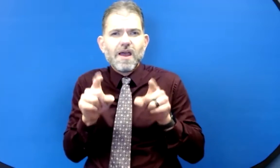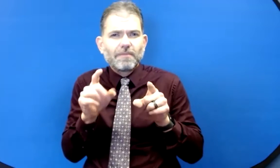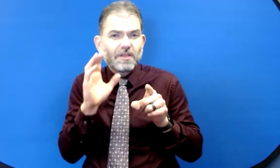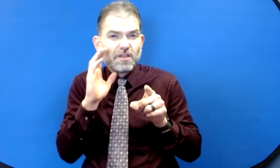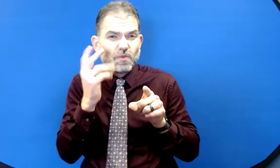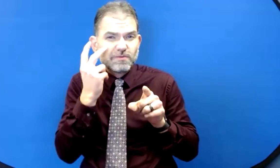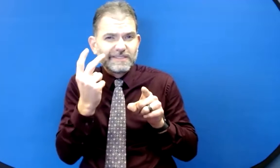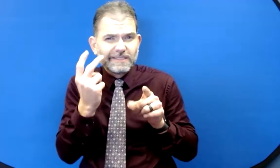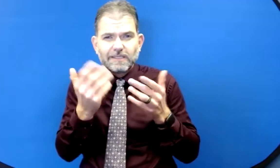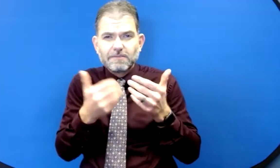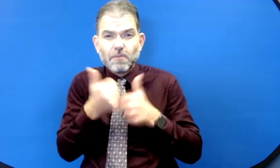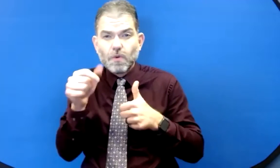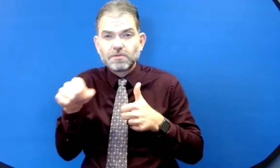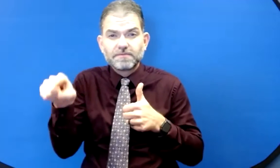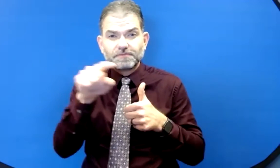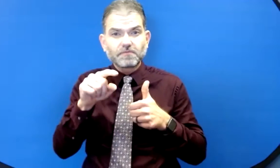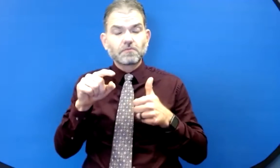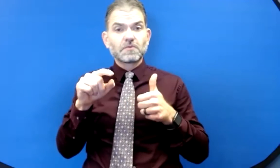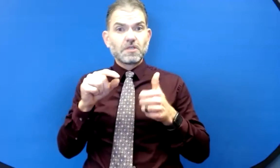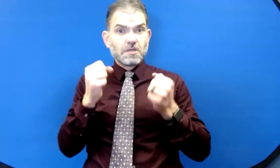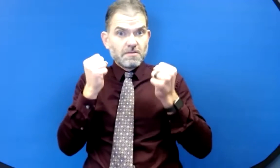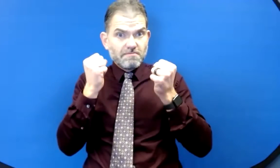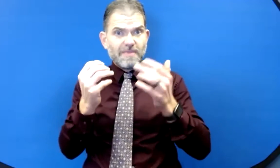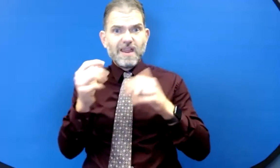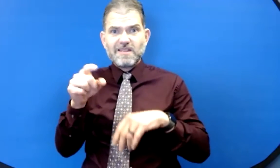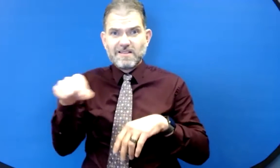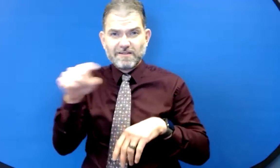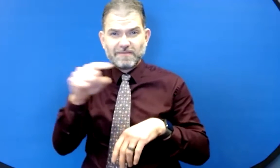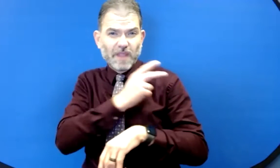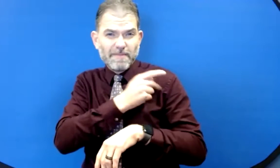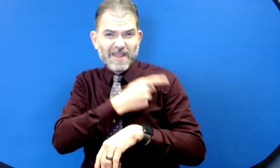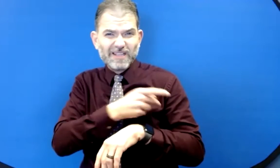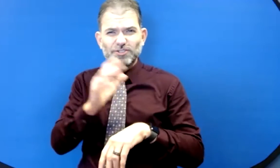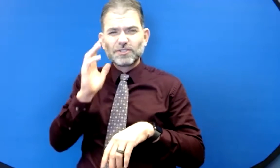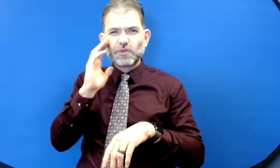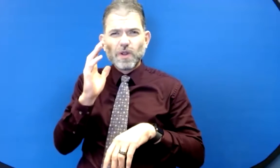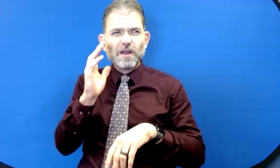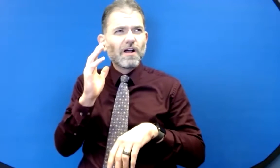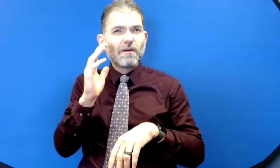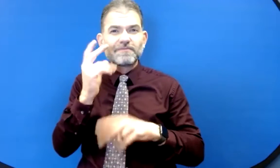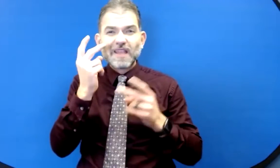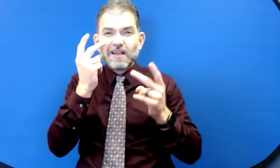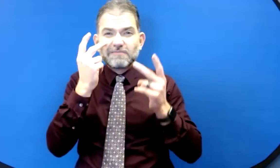ASL Interpreter: and let me buy dementia. ASL Interpreter: You'll see most of those patients will